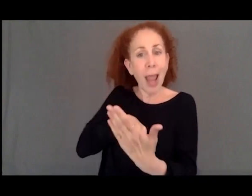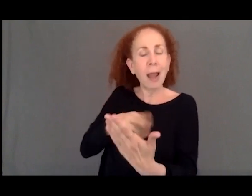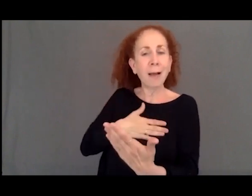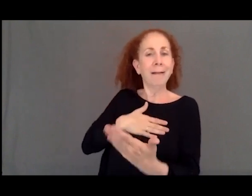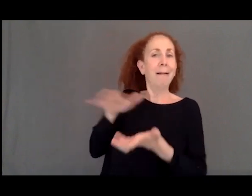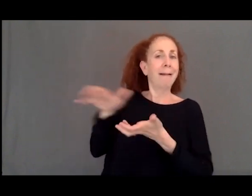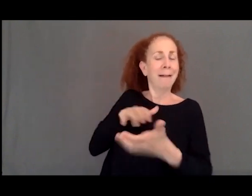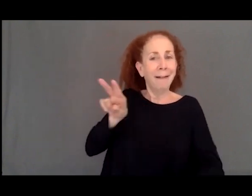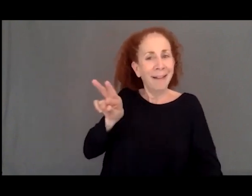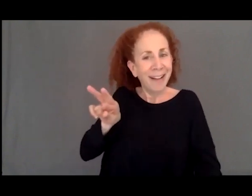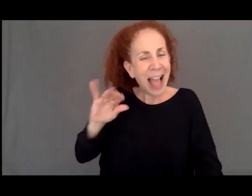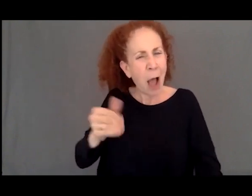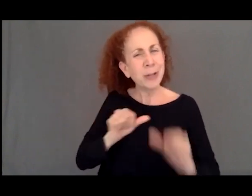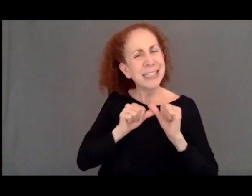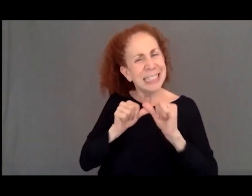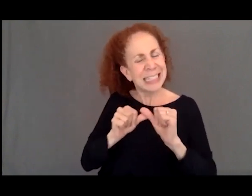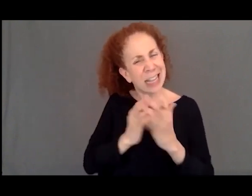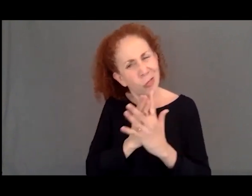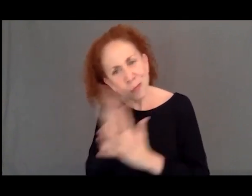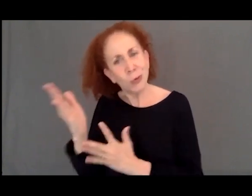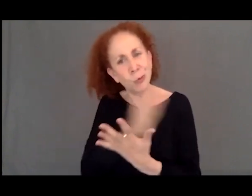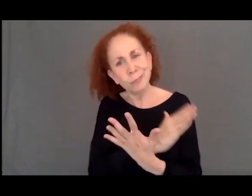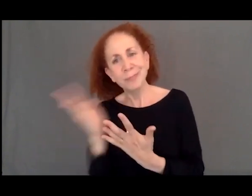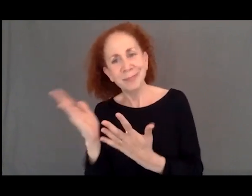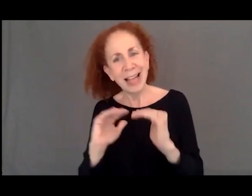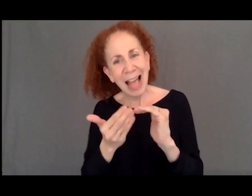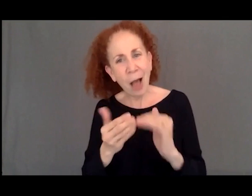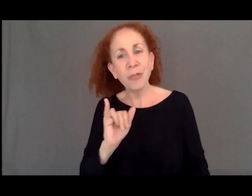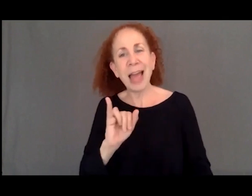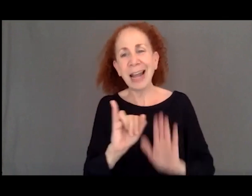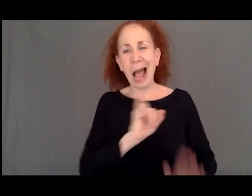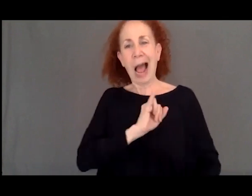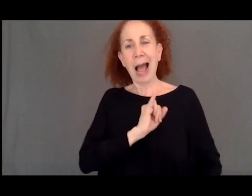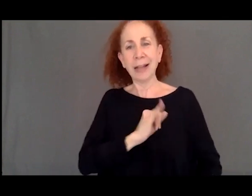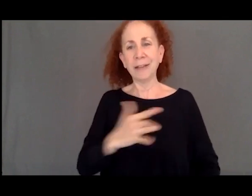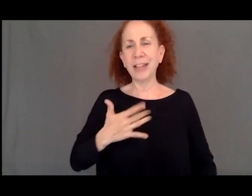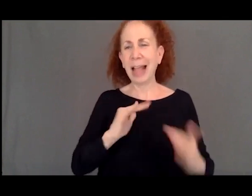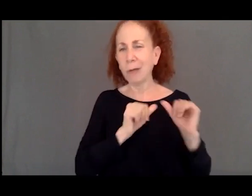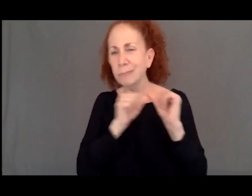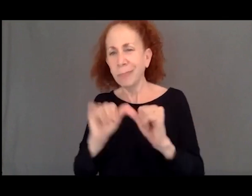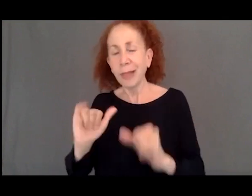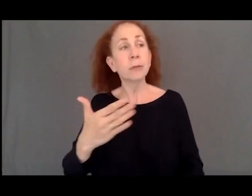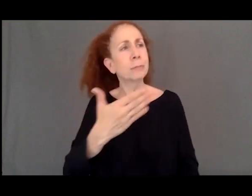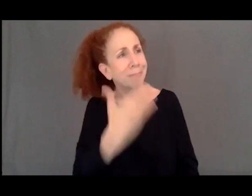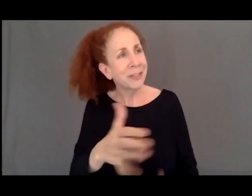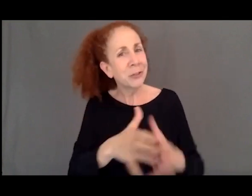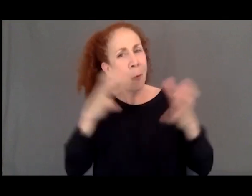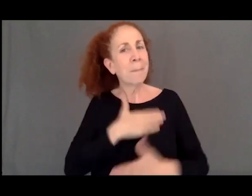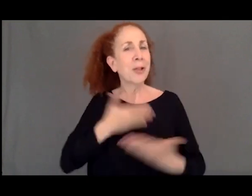So how to sustain that I too. I love the tone of that too. Well, sure. Thank you so much, and it's a real pleasure